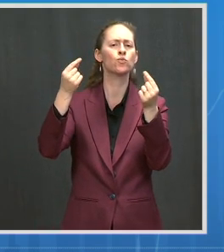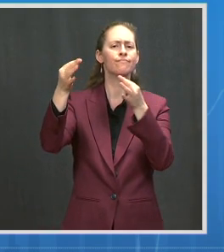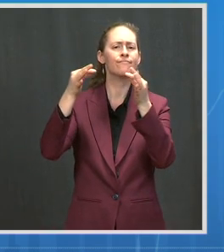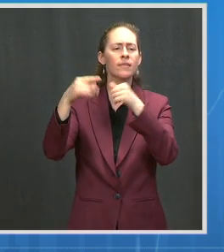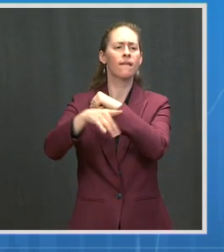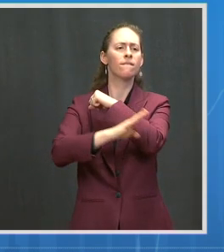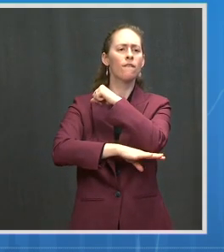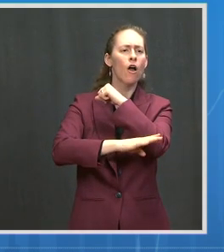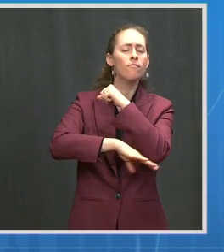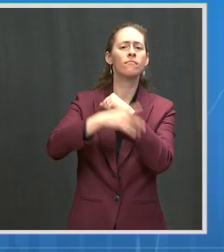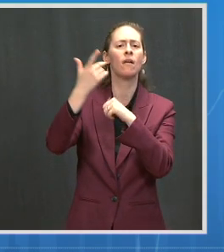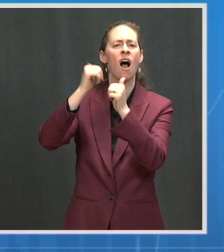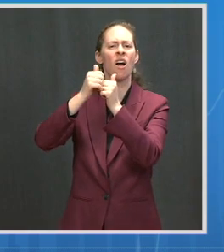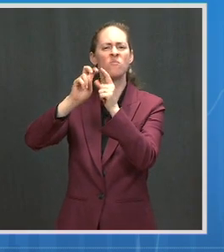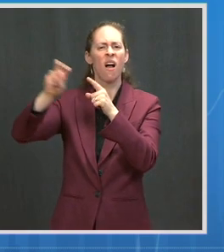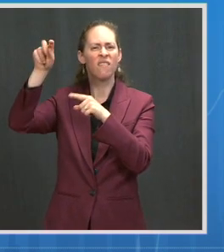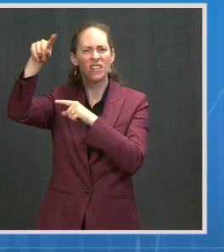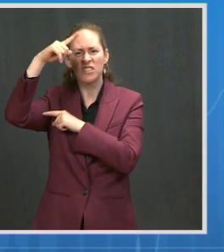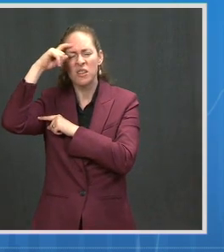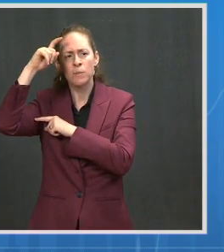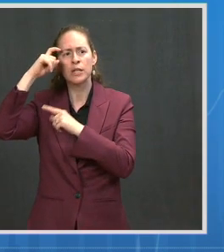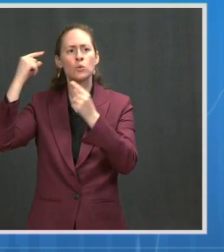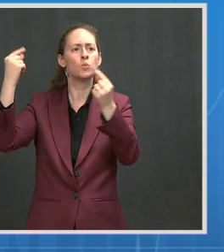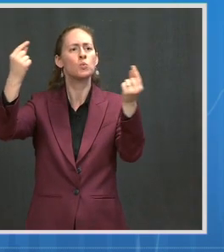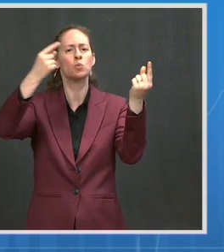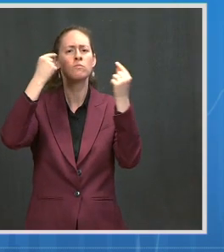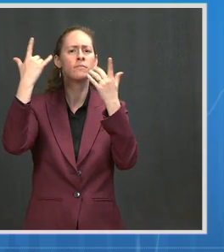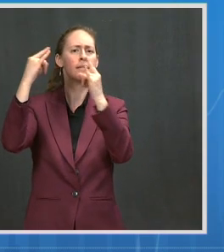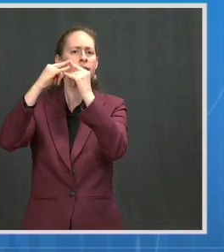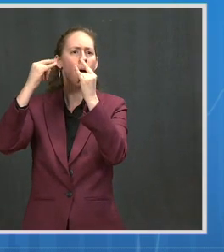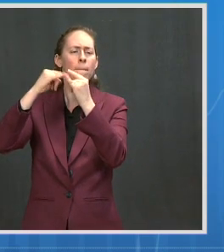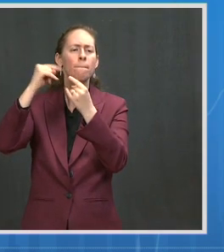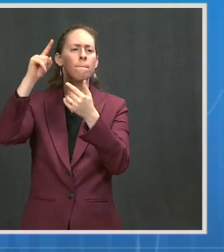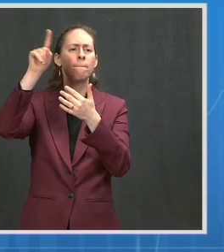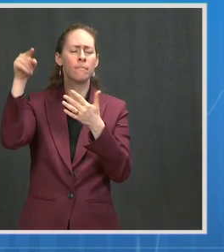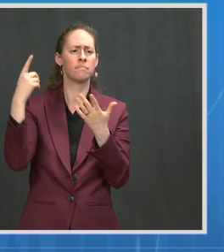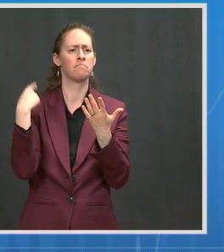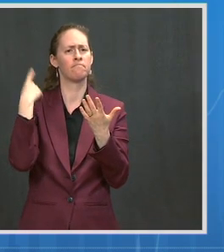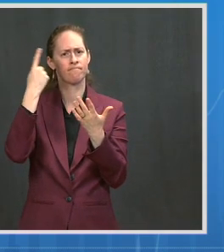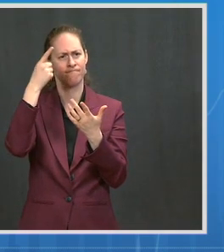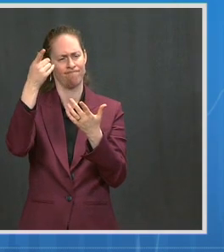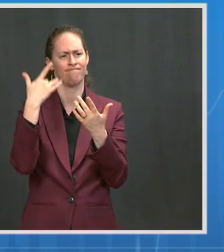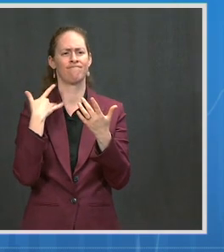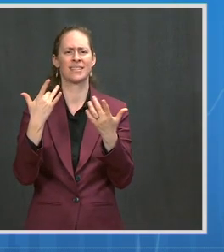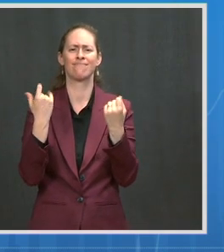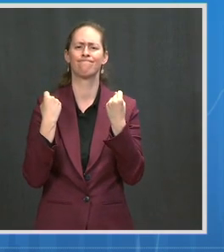You guys have talked a lot about how the data and the science led you to these new mask guidelines.